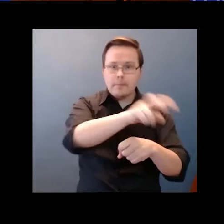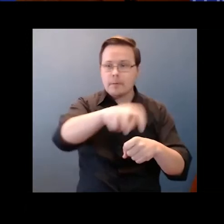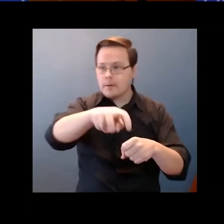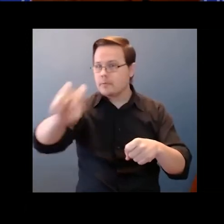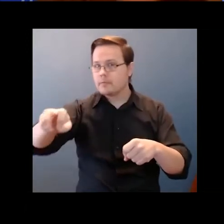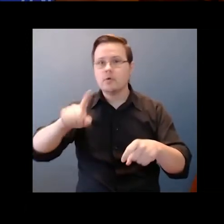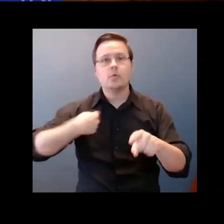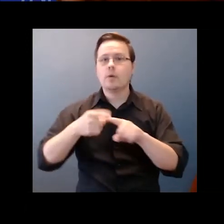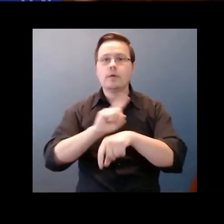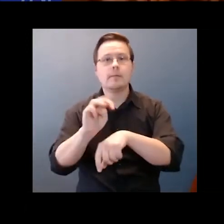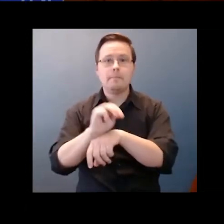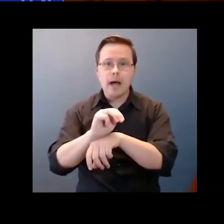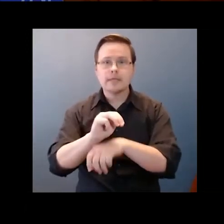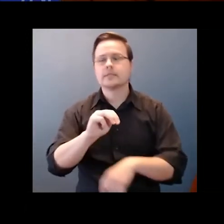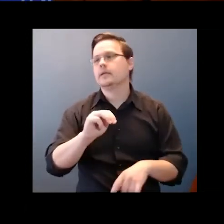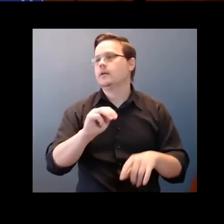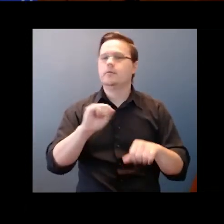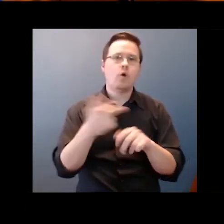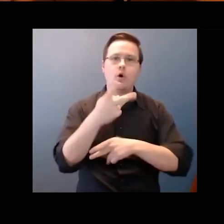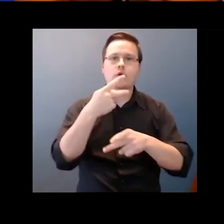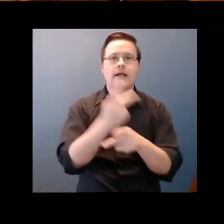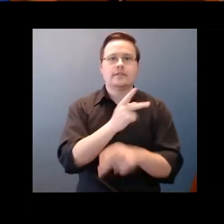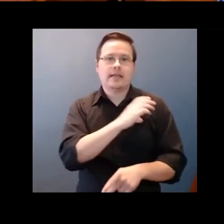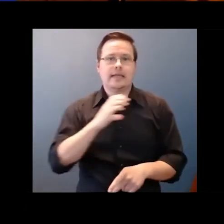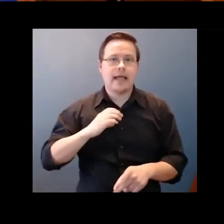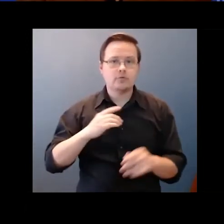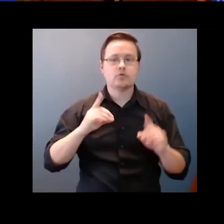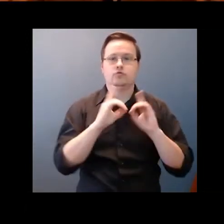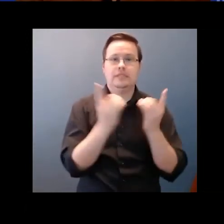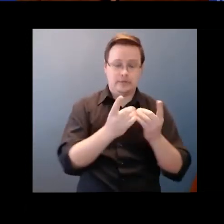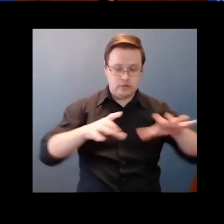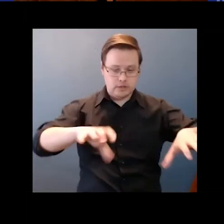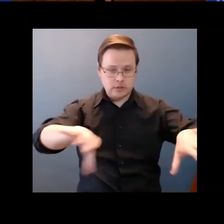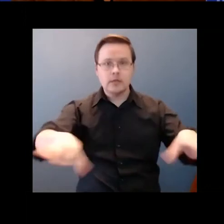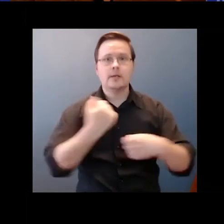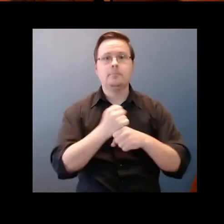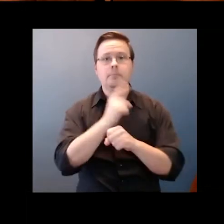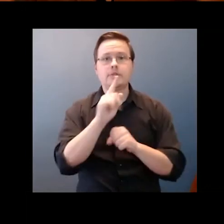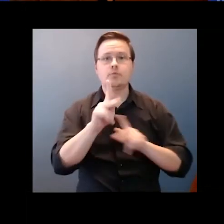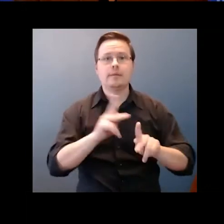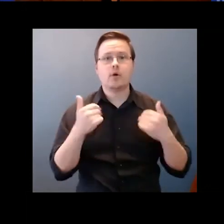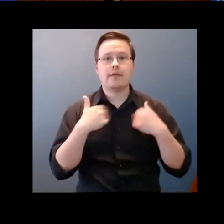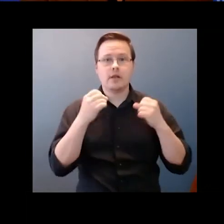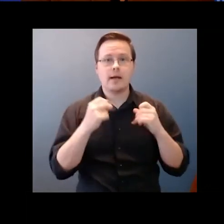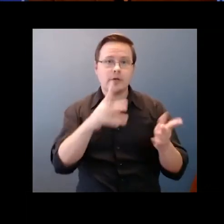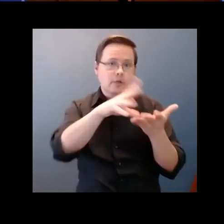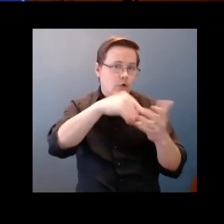we went to all kinds of council districts and made sure people had the opportunity to learn about the streetlights because in order to build political agency,